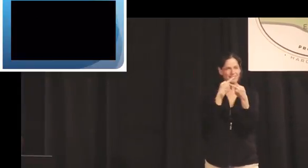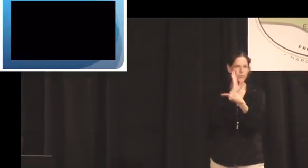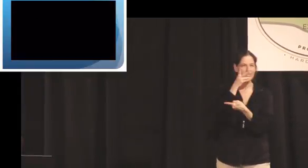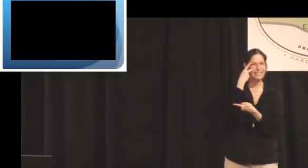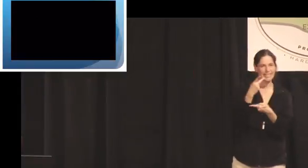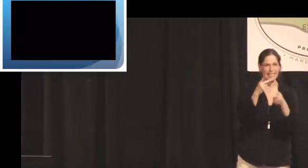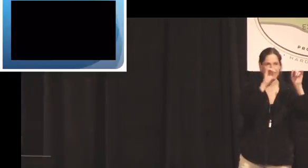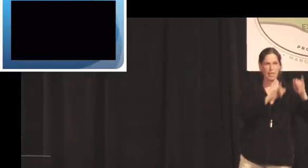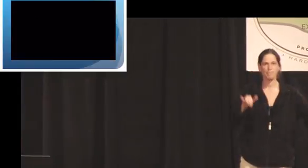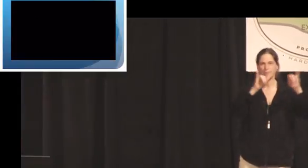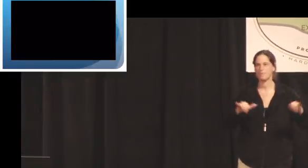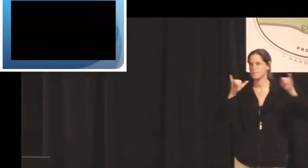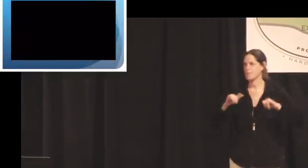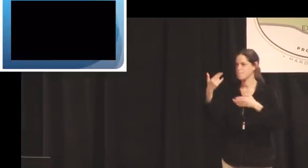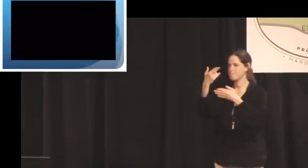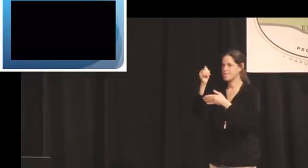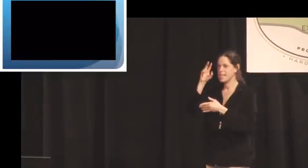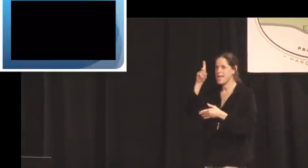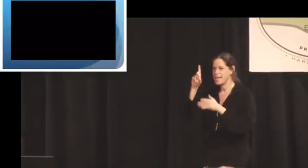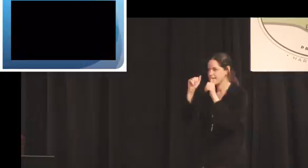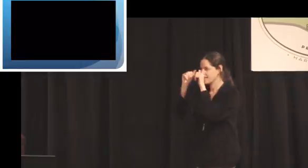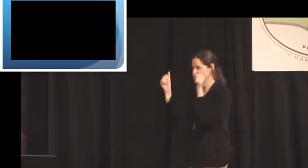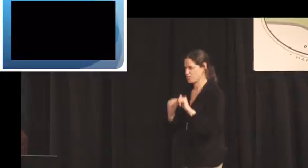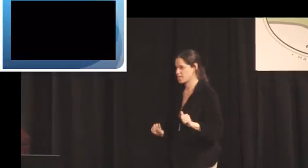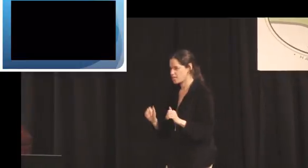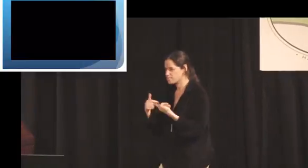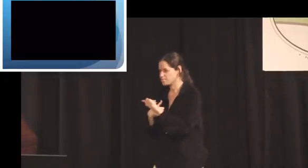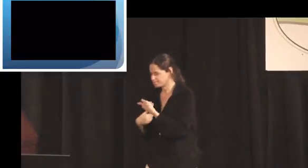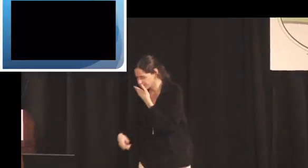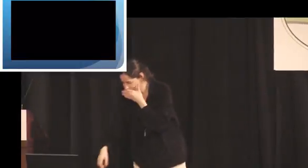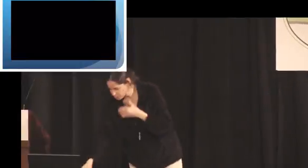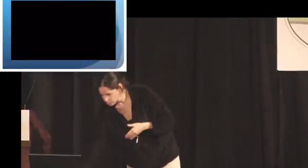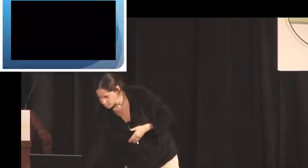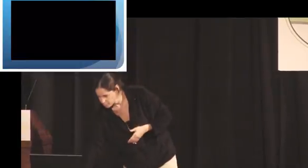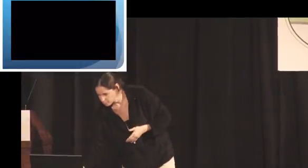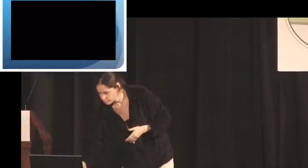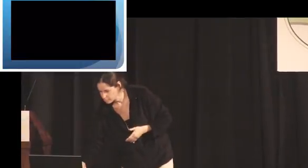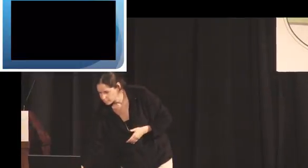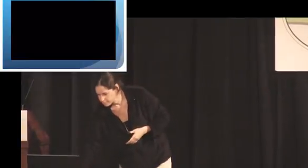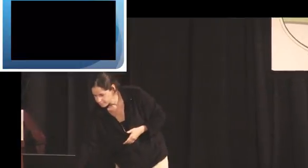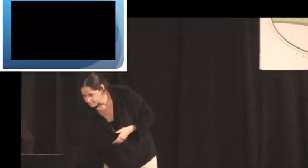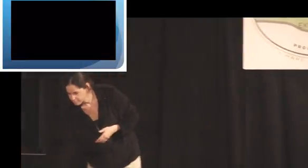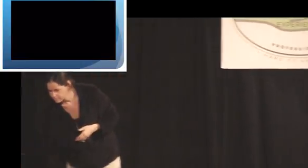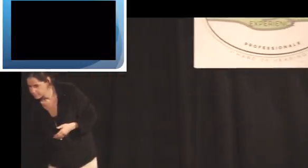where we talk about hand shapes in ASL, what are the signs that all use a similar hand shape?